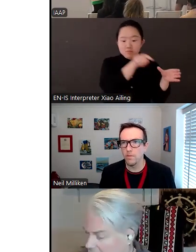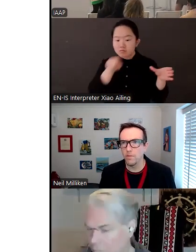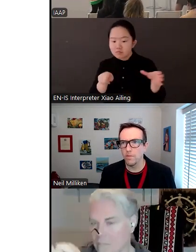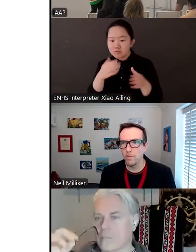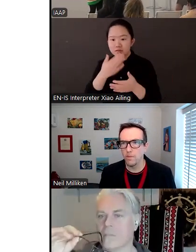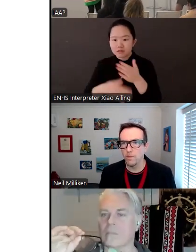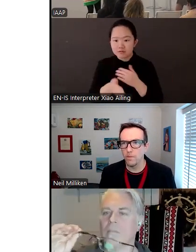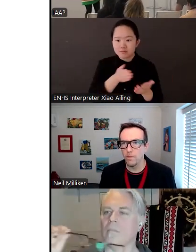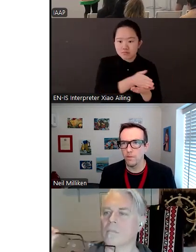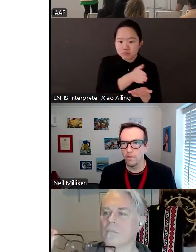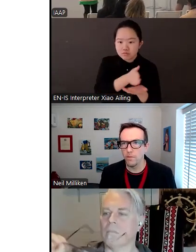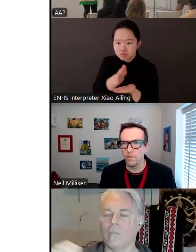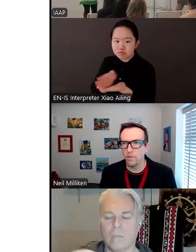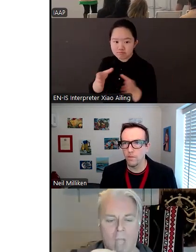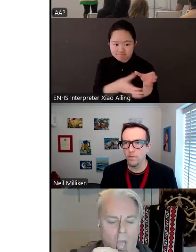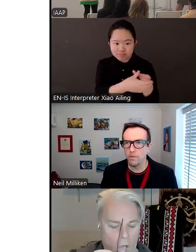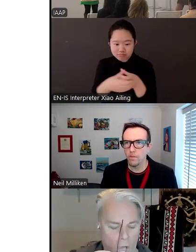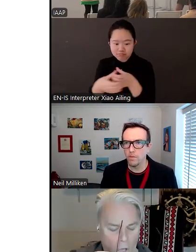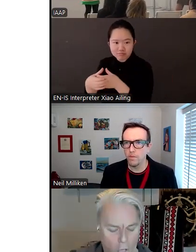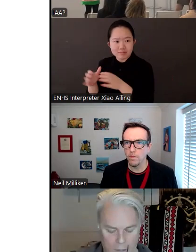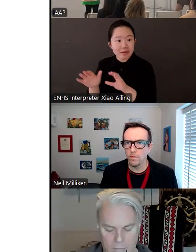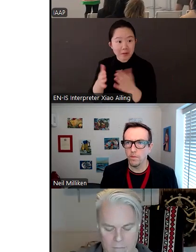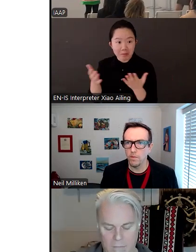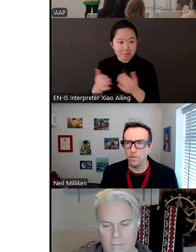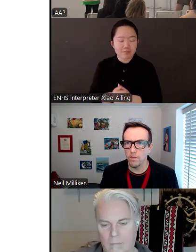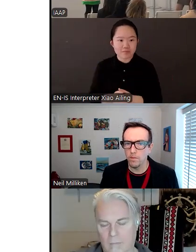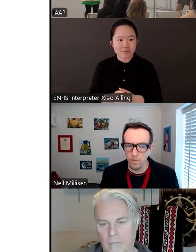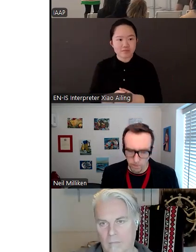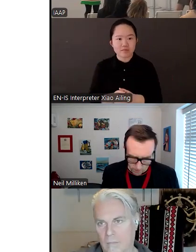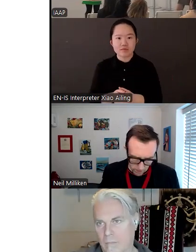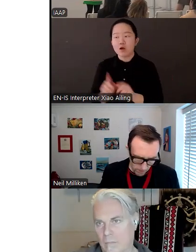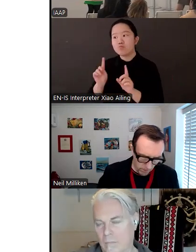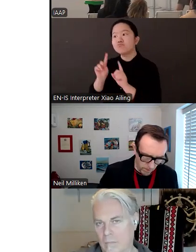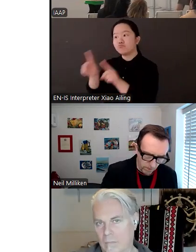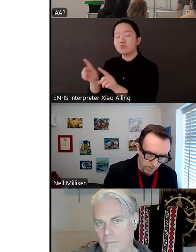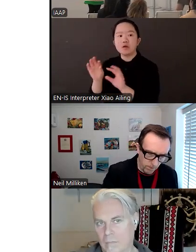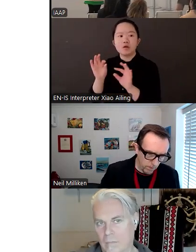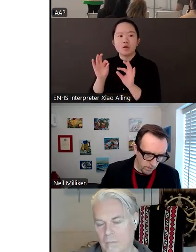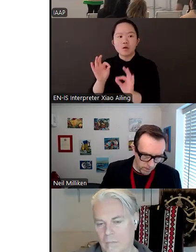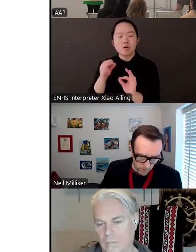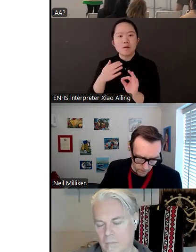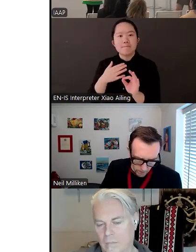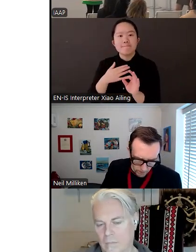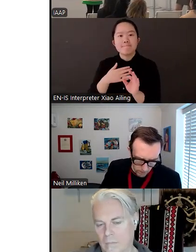And also I just want to both like to introduce a little bit of ways of thinking about disability, but also a way for professionals maybe to engage with disability,